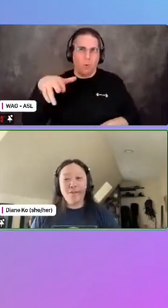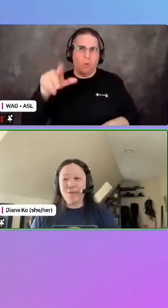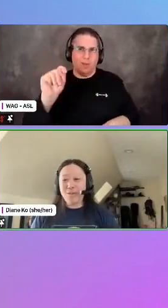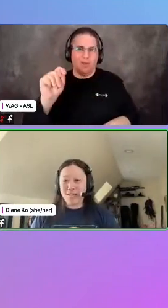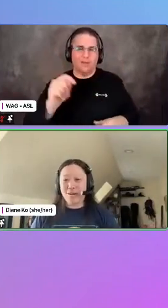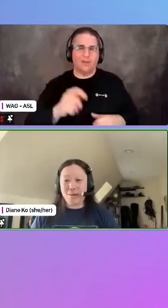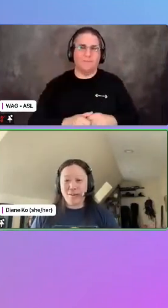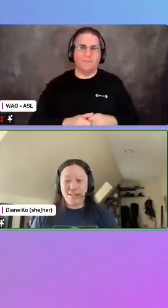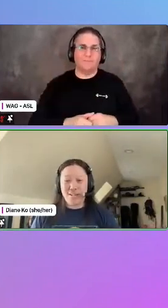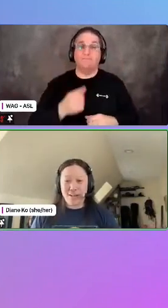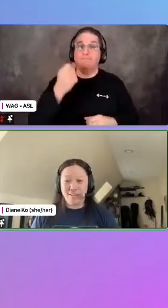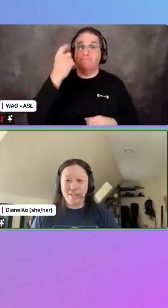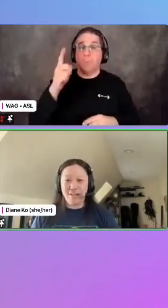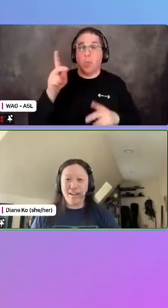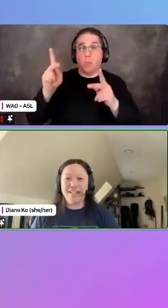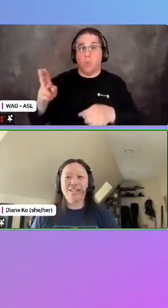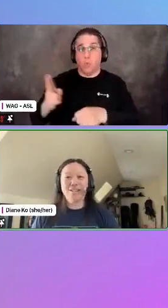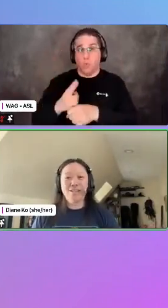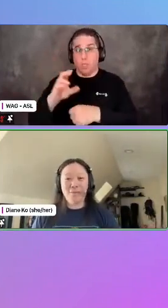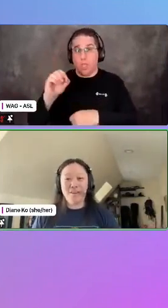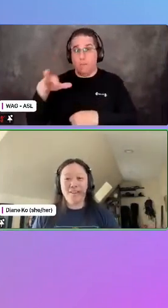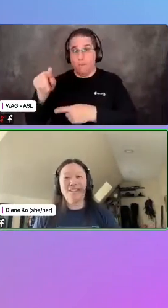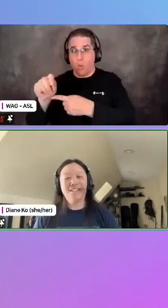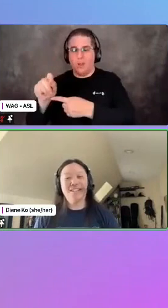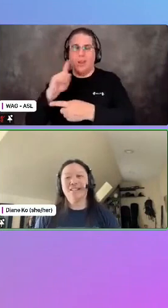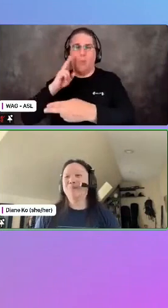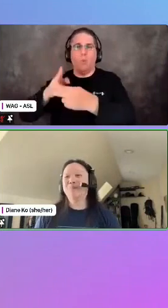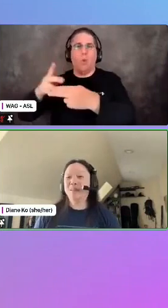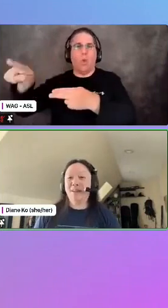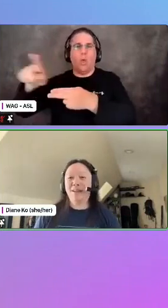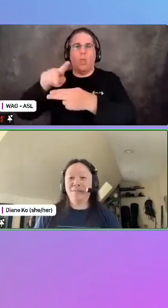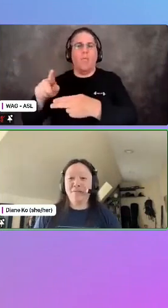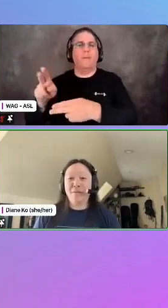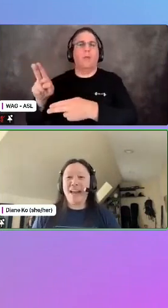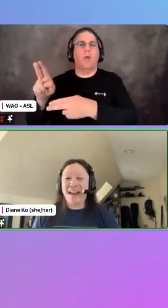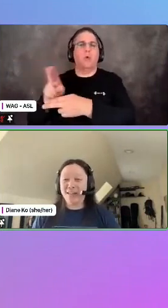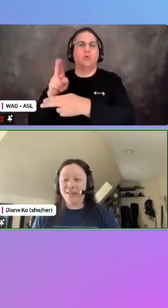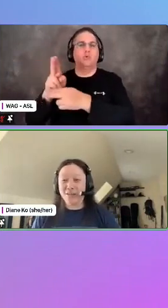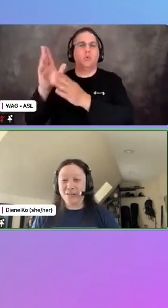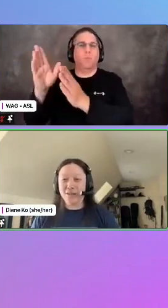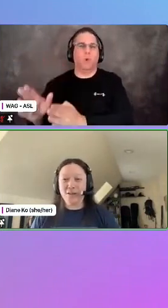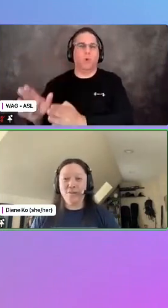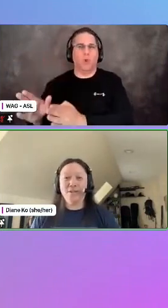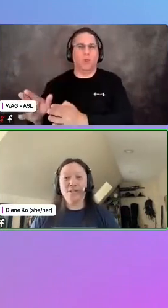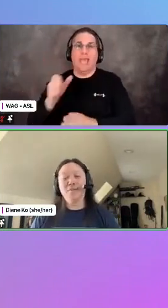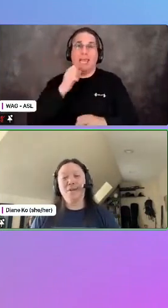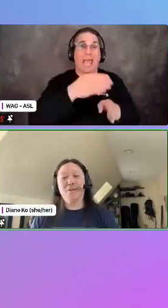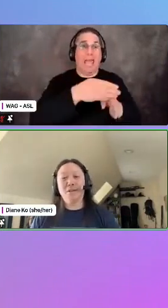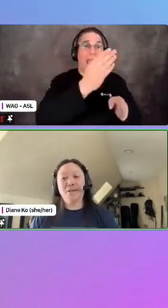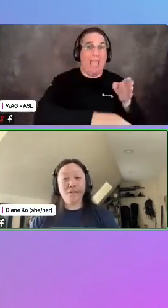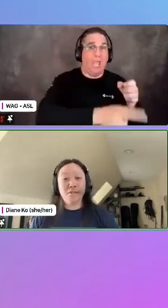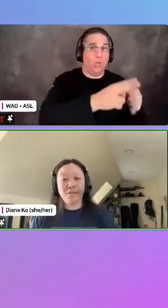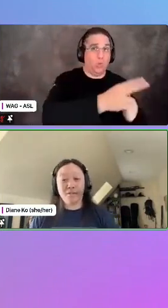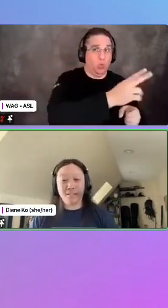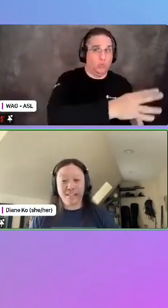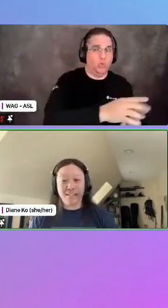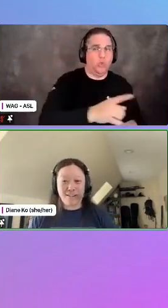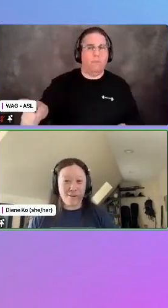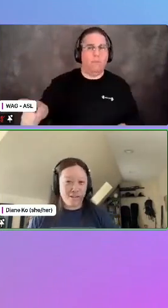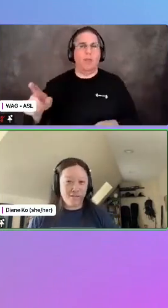artwork around I those aspects. will be introducing React concepts as I go are less familiar appear for those who we will start off on some of the simpler concepts